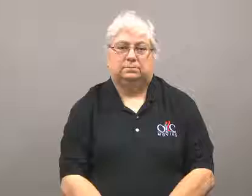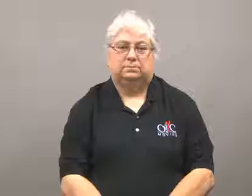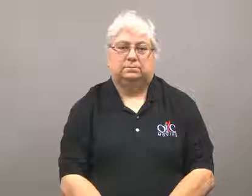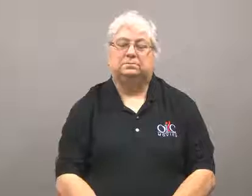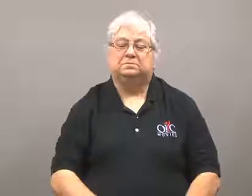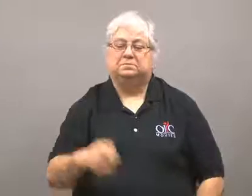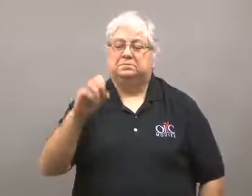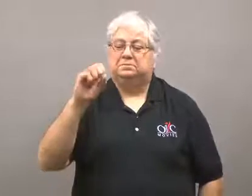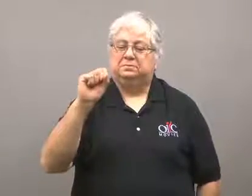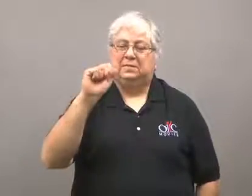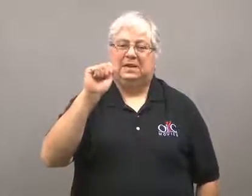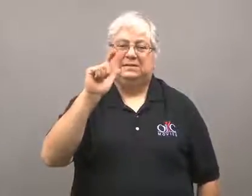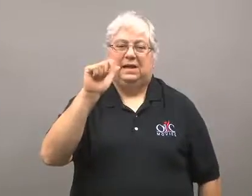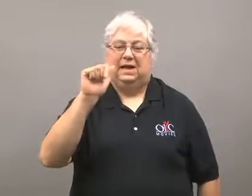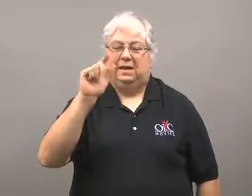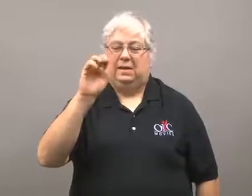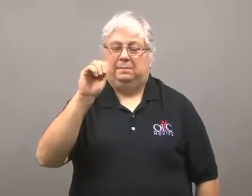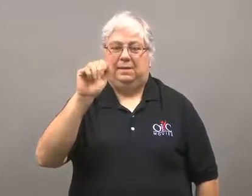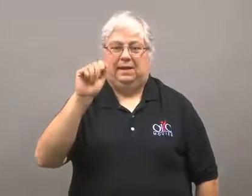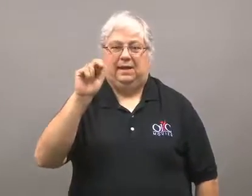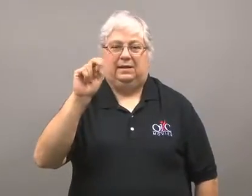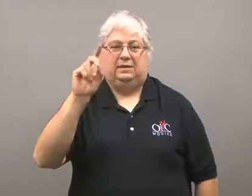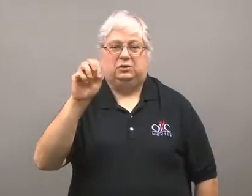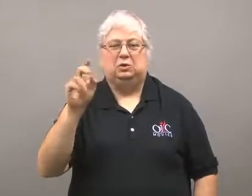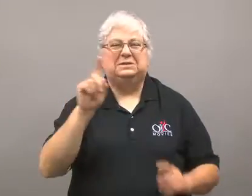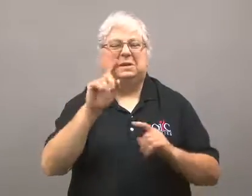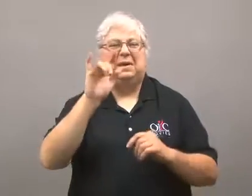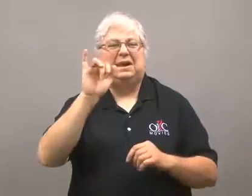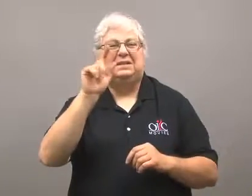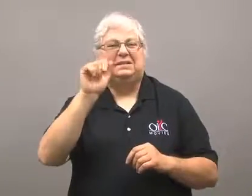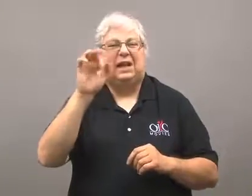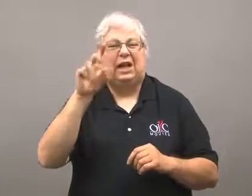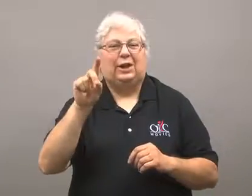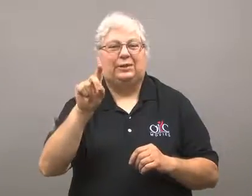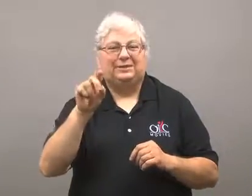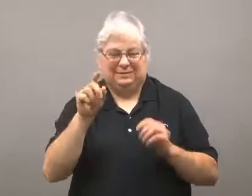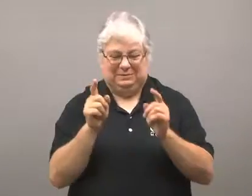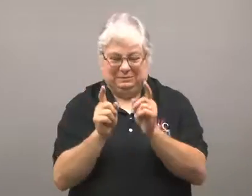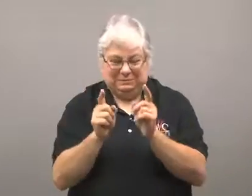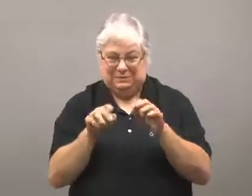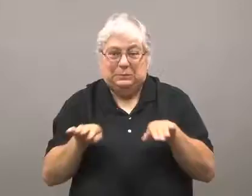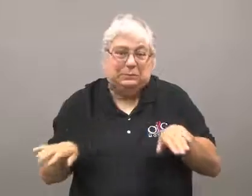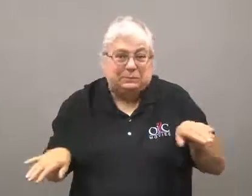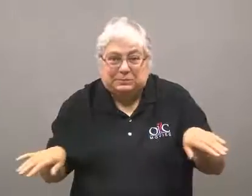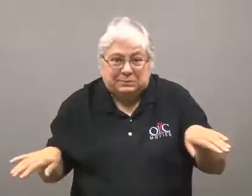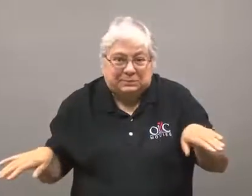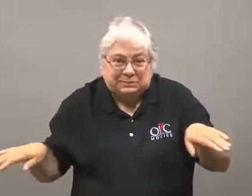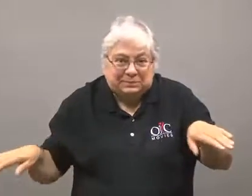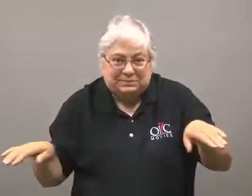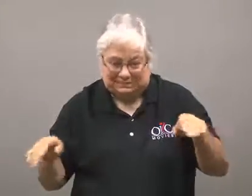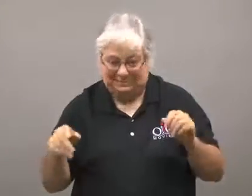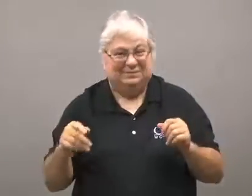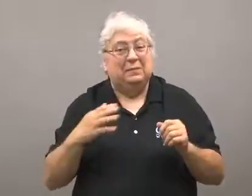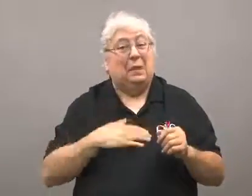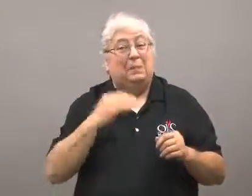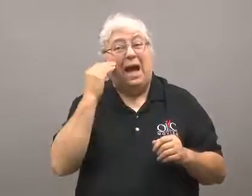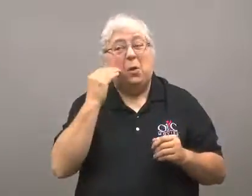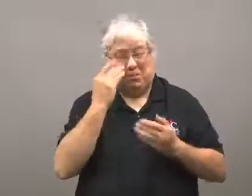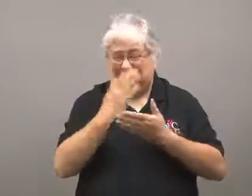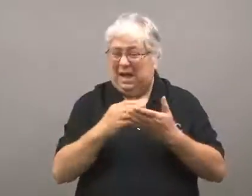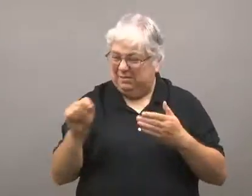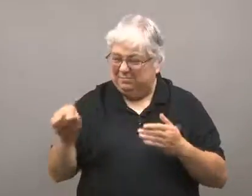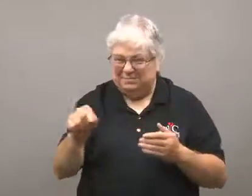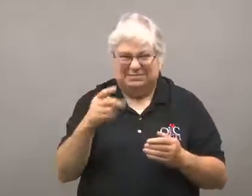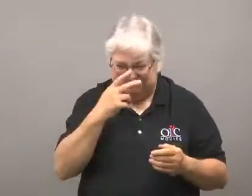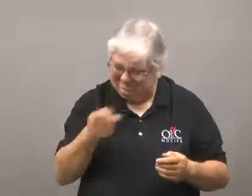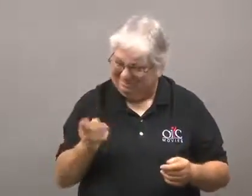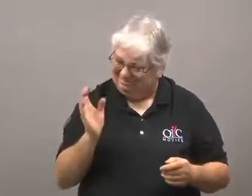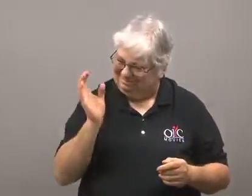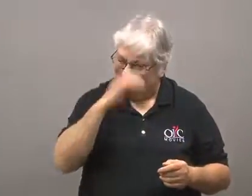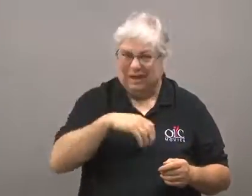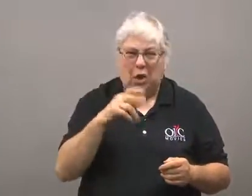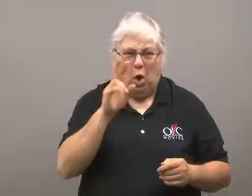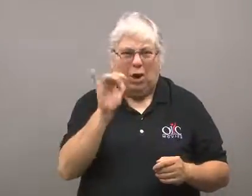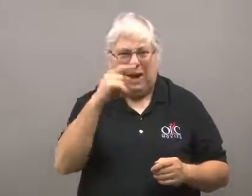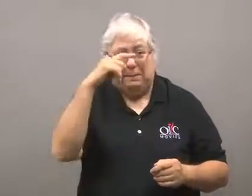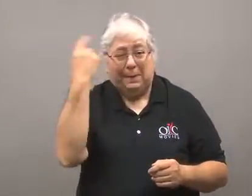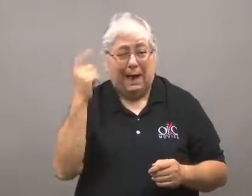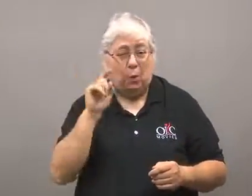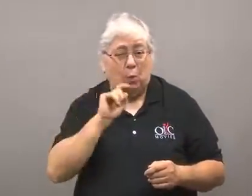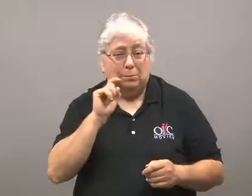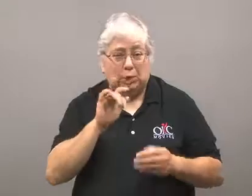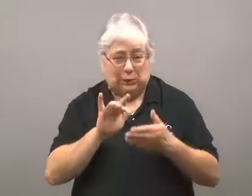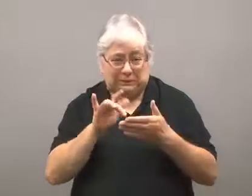Salamanders look like lizards.